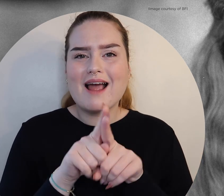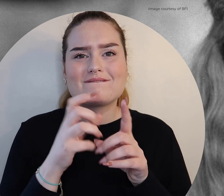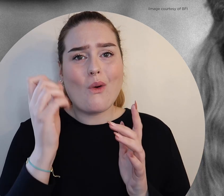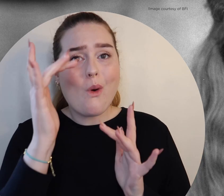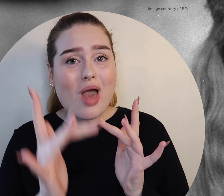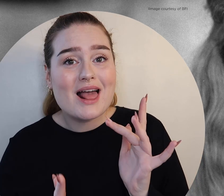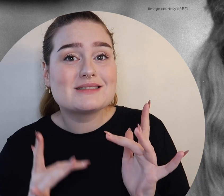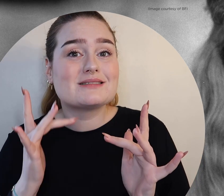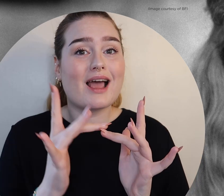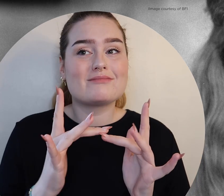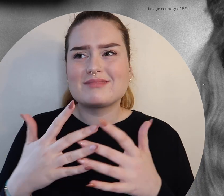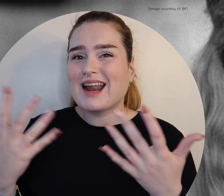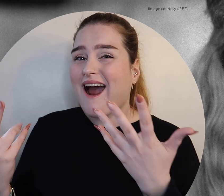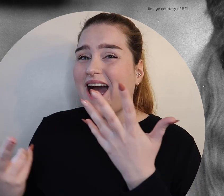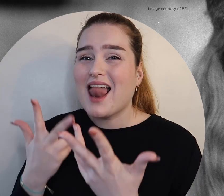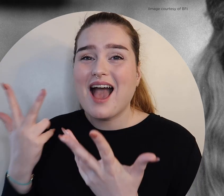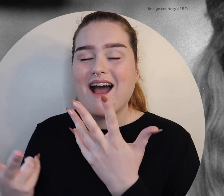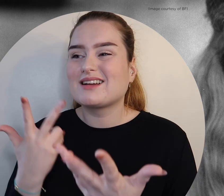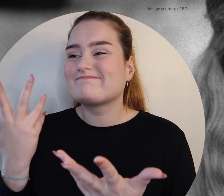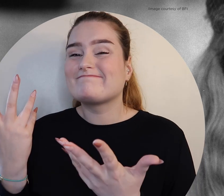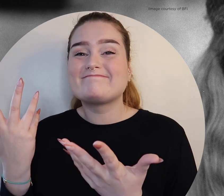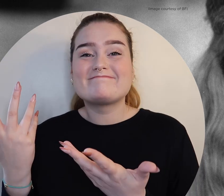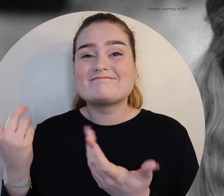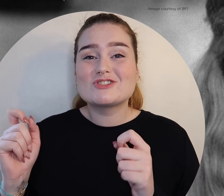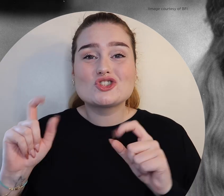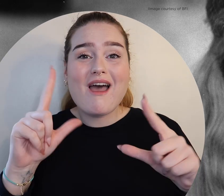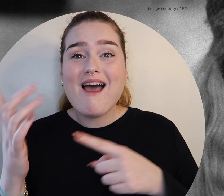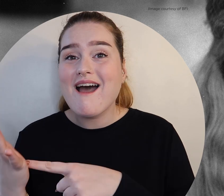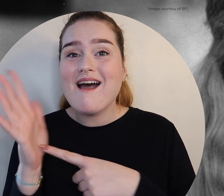Hippodrome and online are BSL supported.